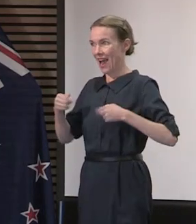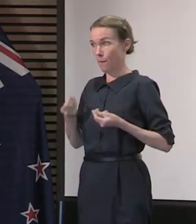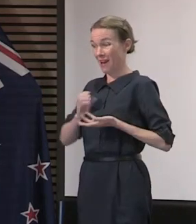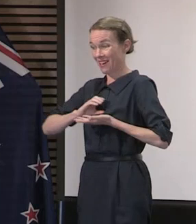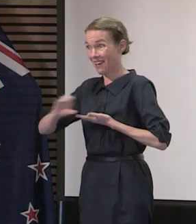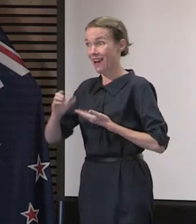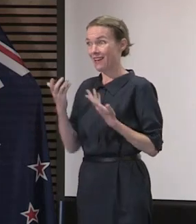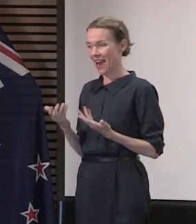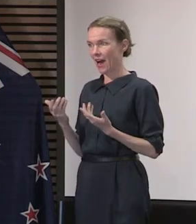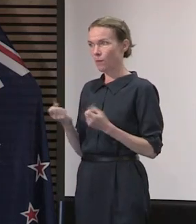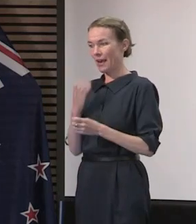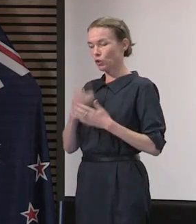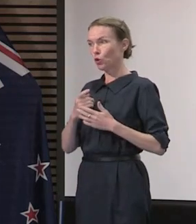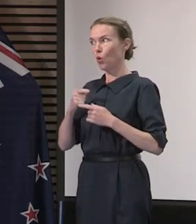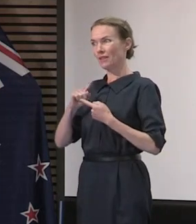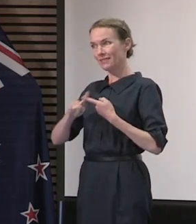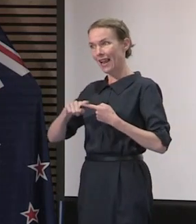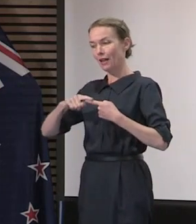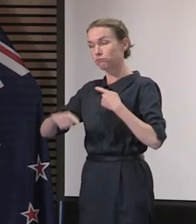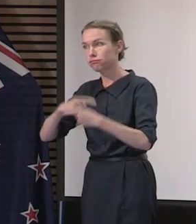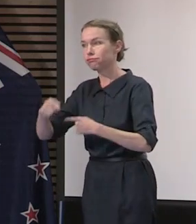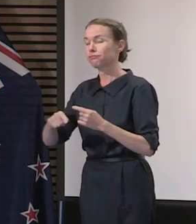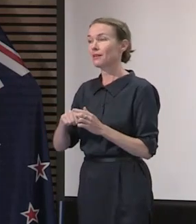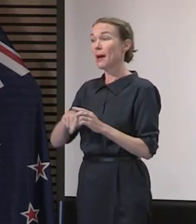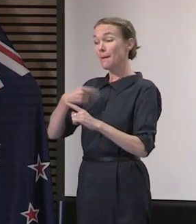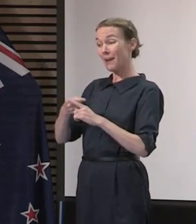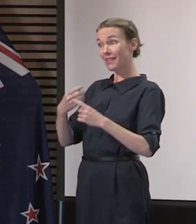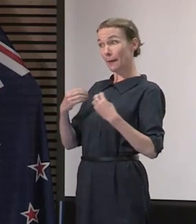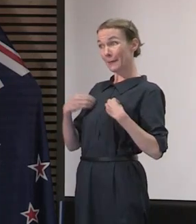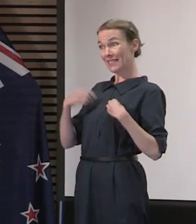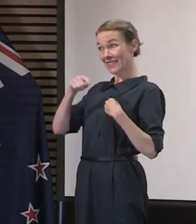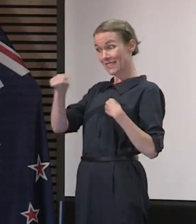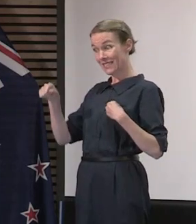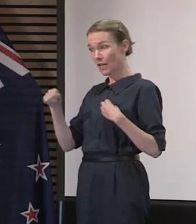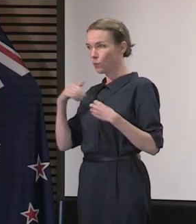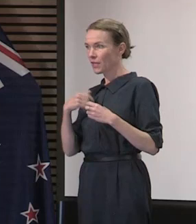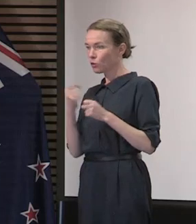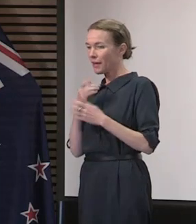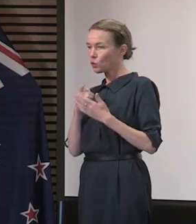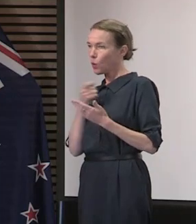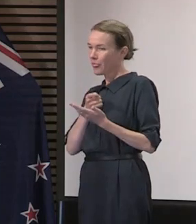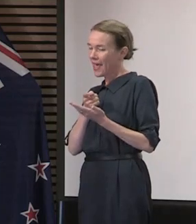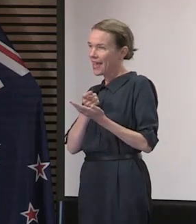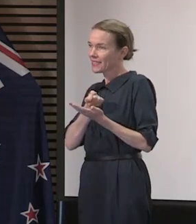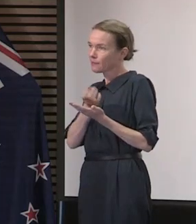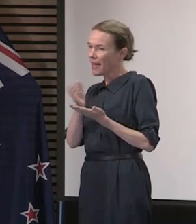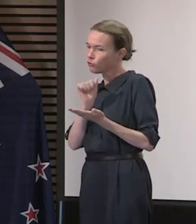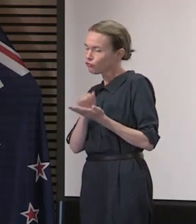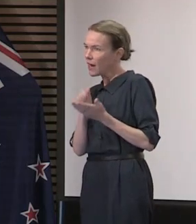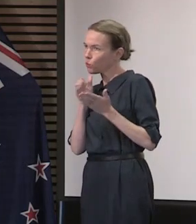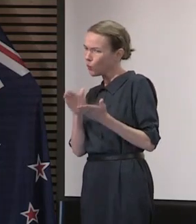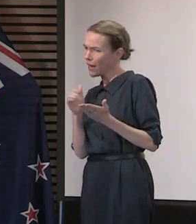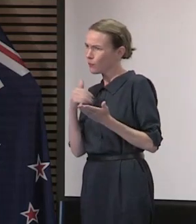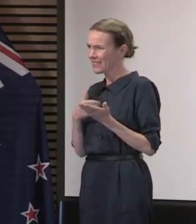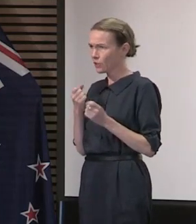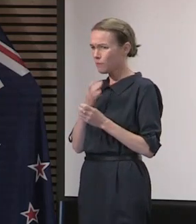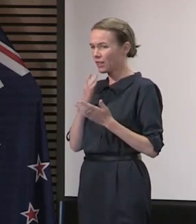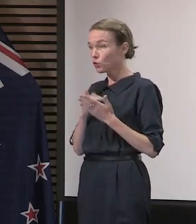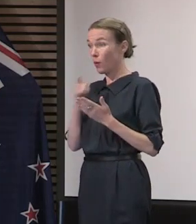Live Remote Broadcasting